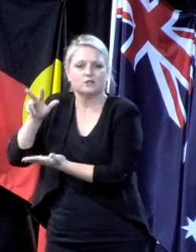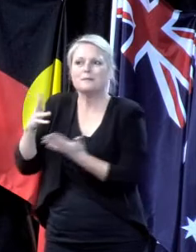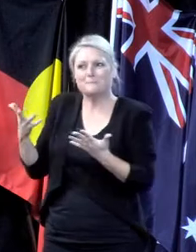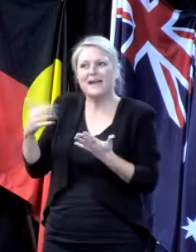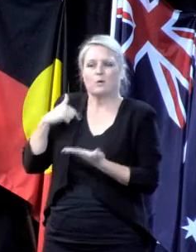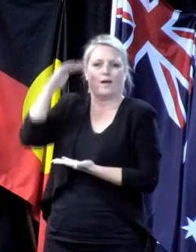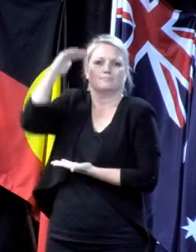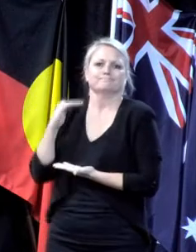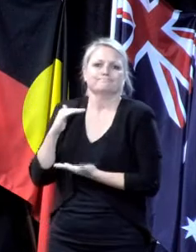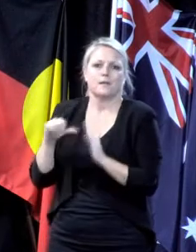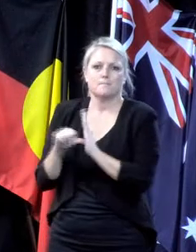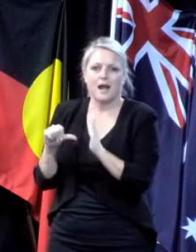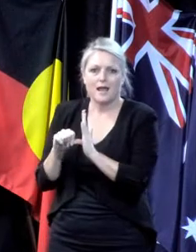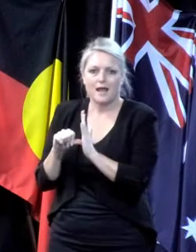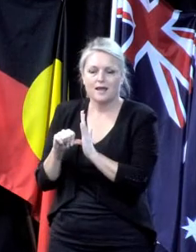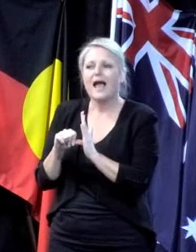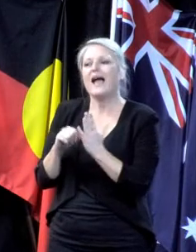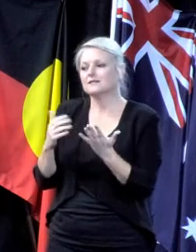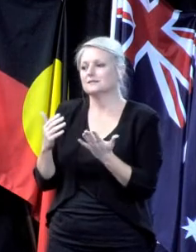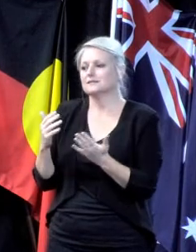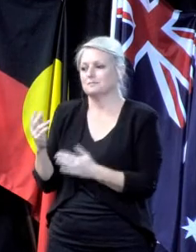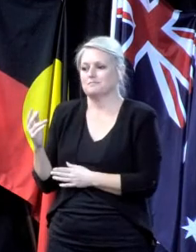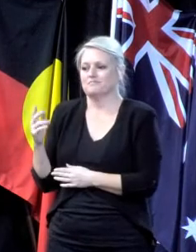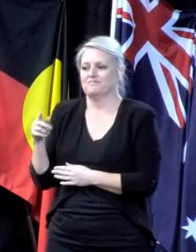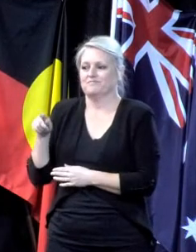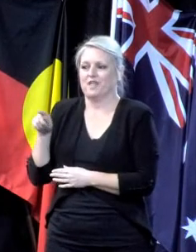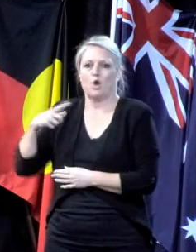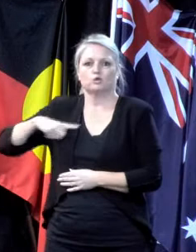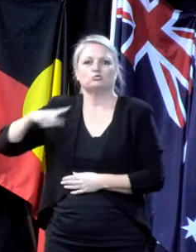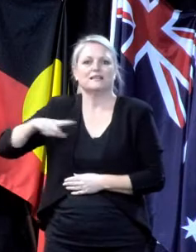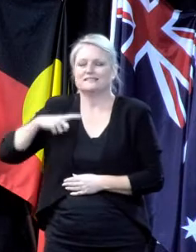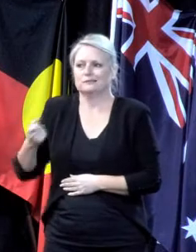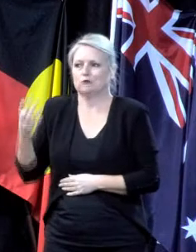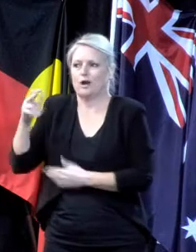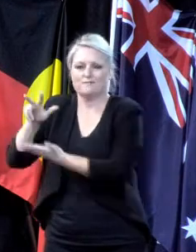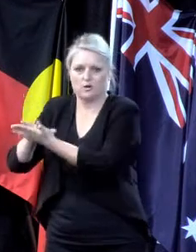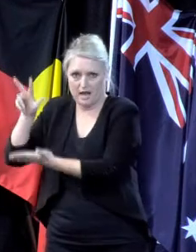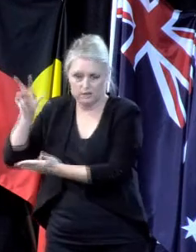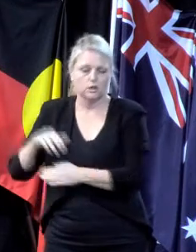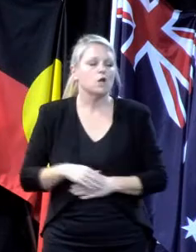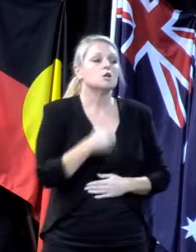I’ve just discussed do not have a verification. Right. So to get your verification you have to have a constellation of a number of things?